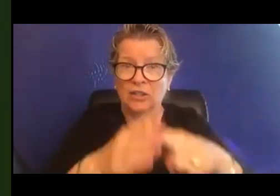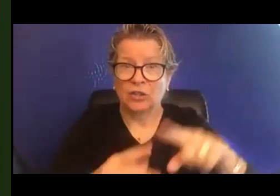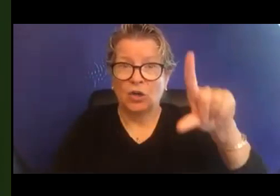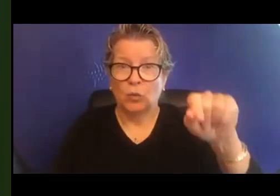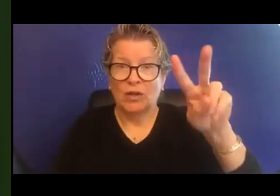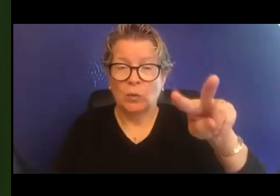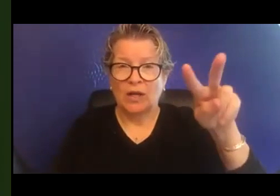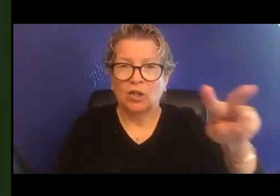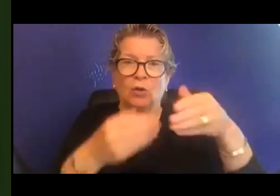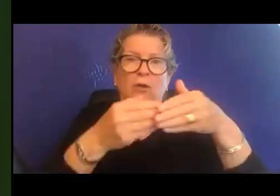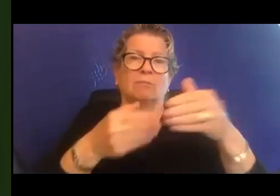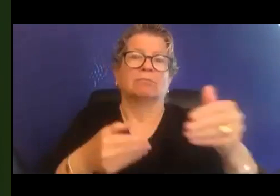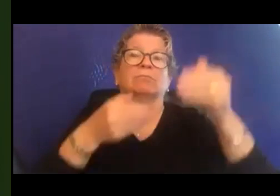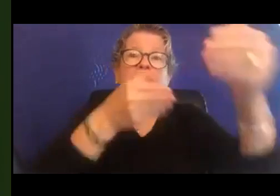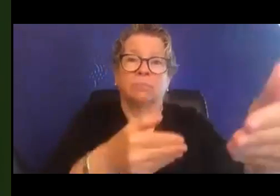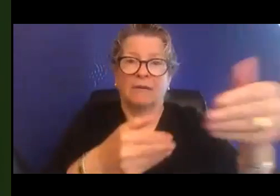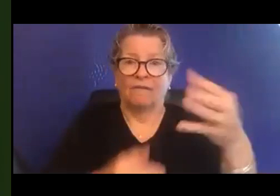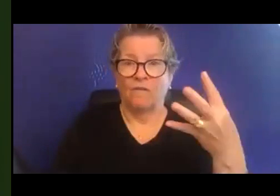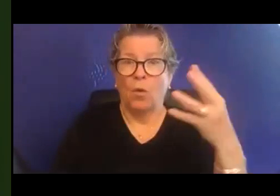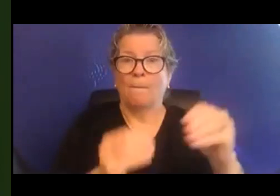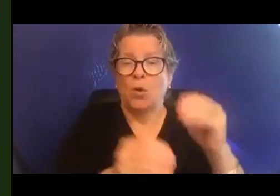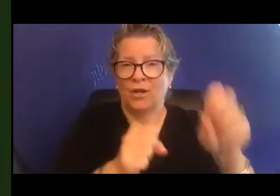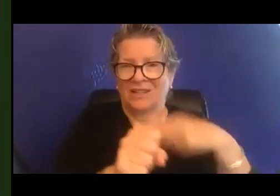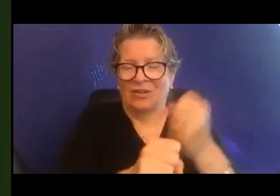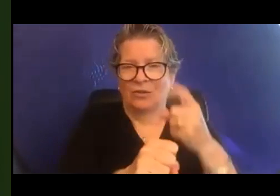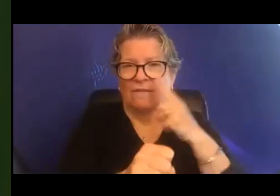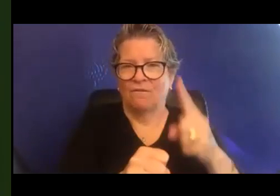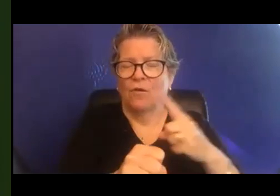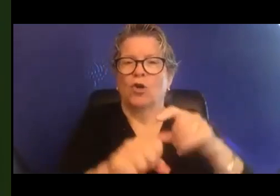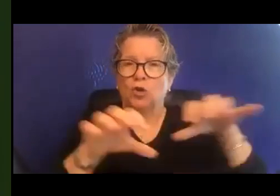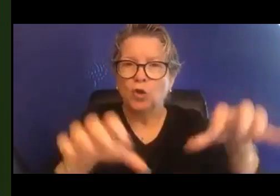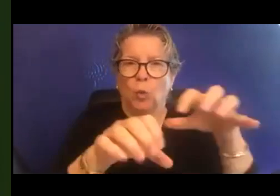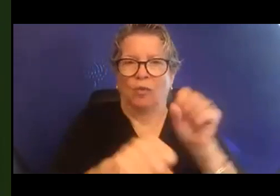This summer and fall of 2020, permitting and environmental